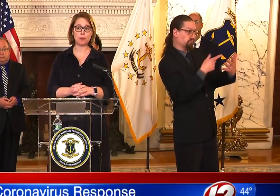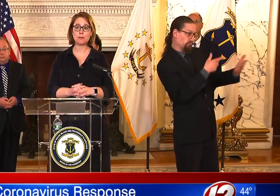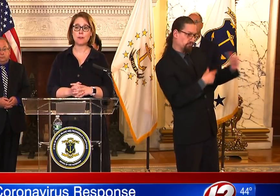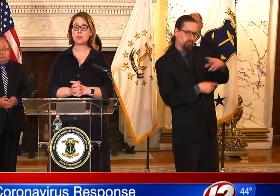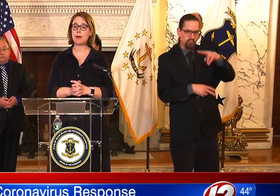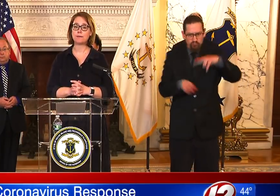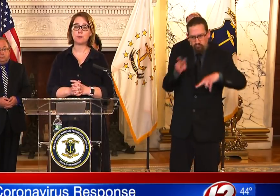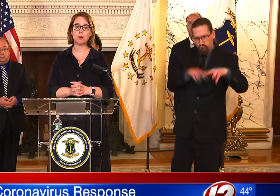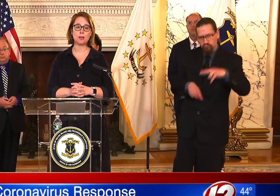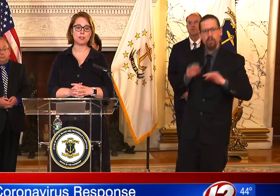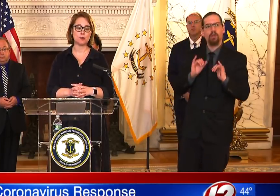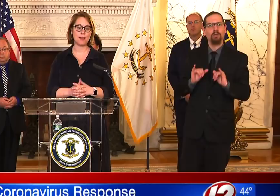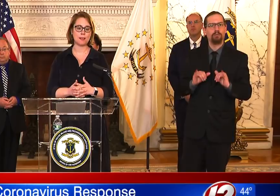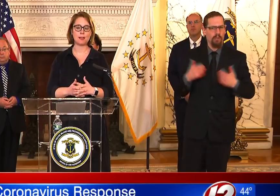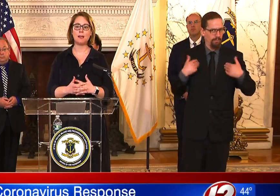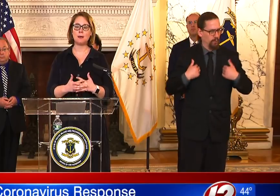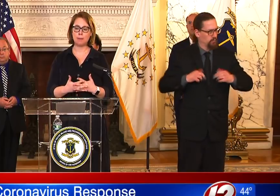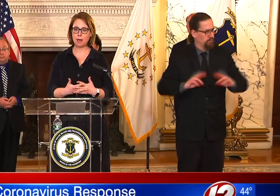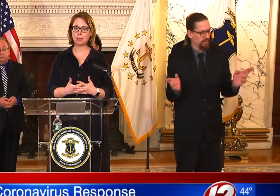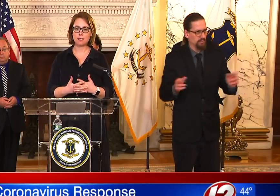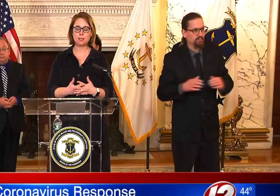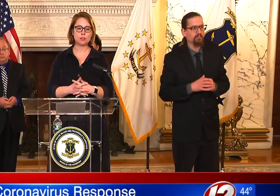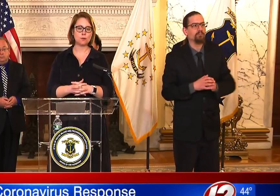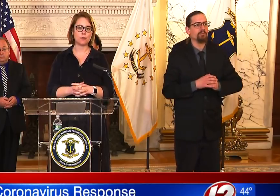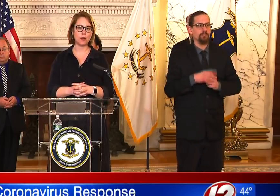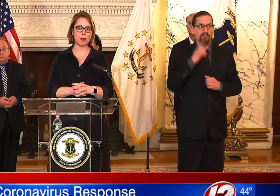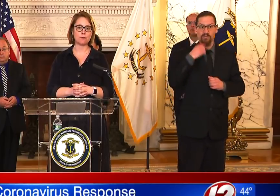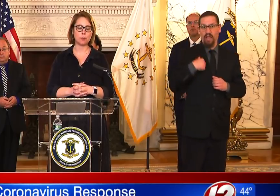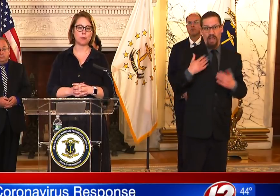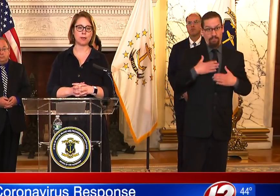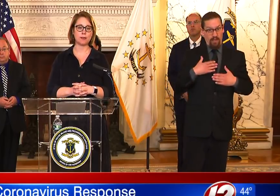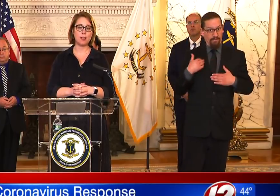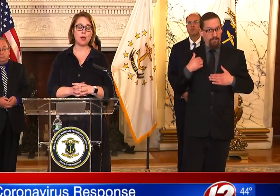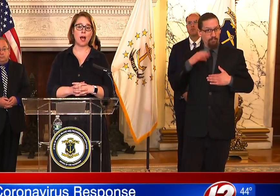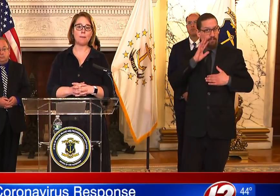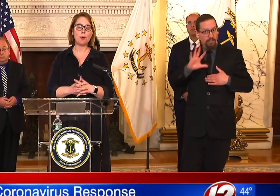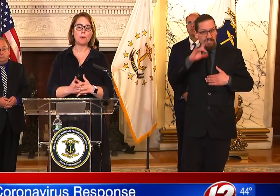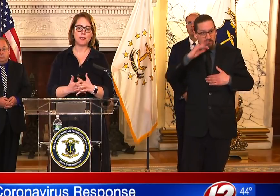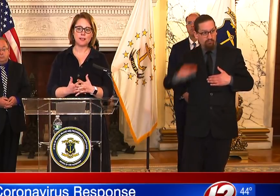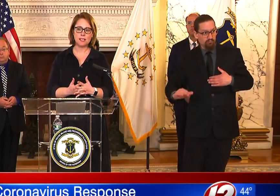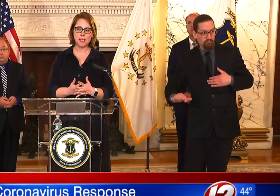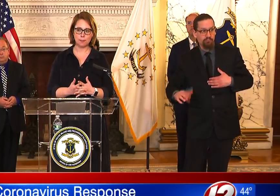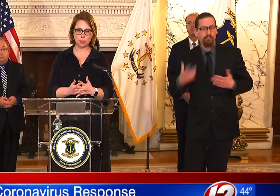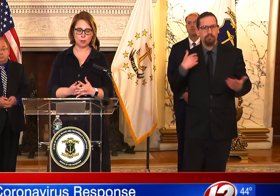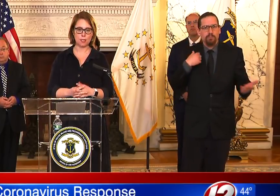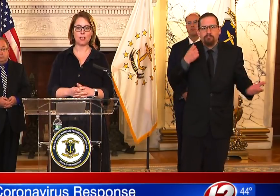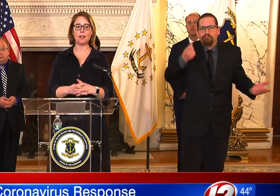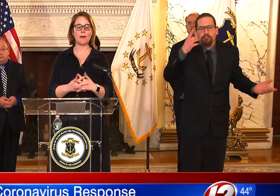I AM A MOM OF A FIVE-YEAR-OLD, SO I KNOW THAT THERE ARE BIG DECISIONS WE HAVE TO MAKE ABOUT THE CARE FOR OUR KIDS, ESPECIALLY FOR THOSE WHO HAVE TO